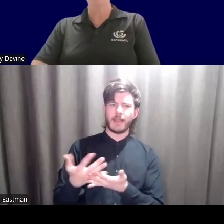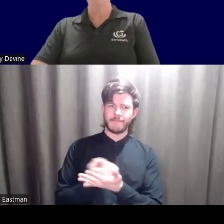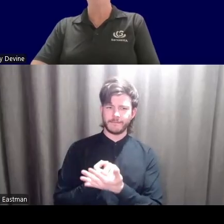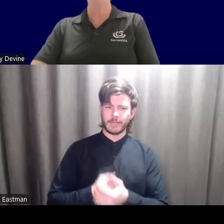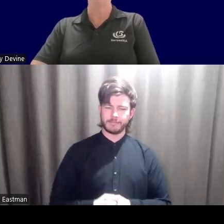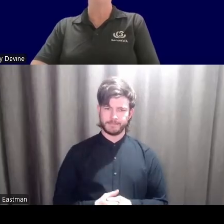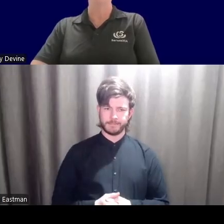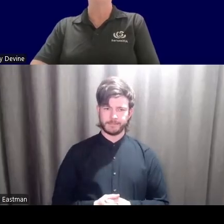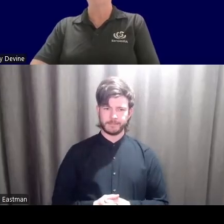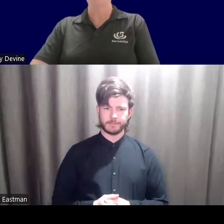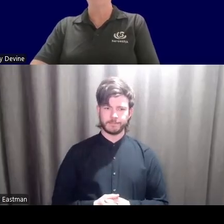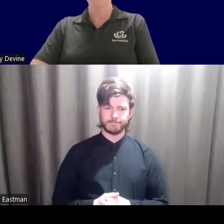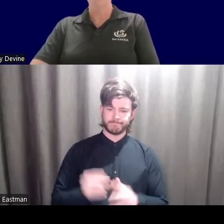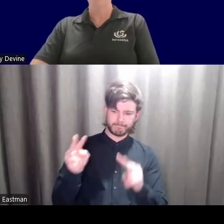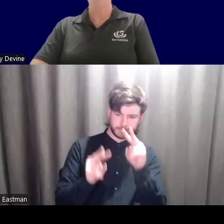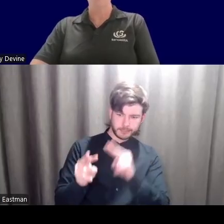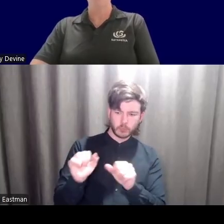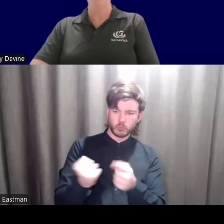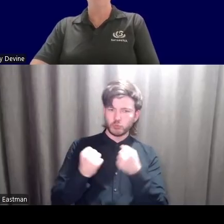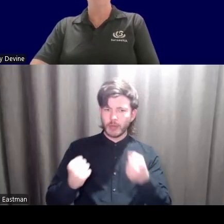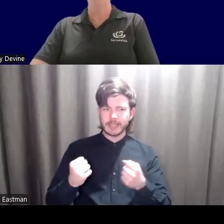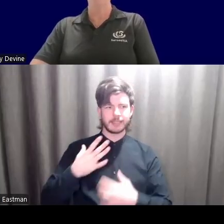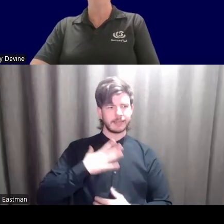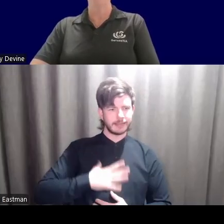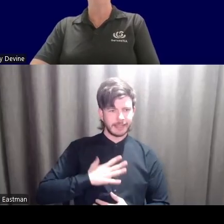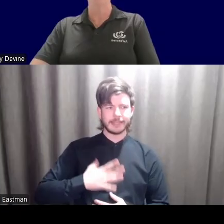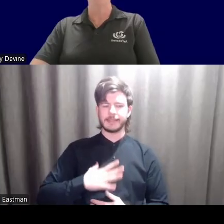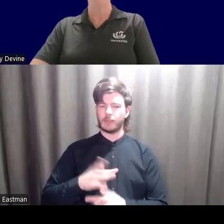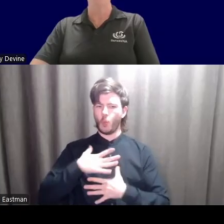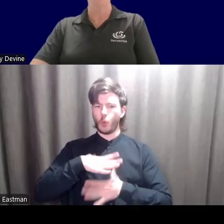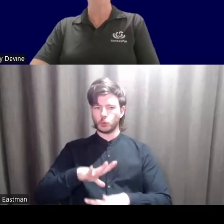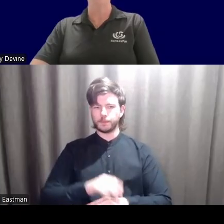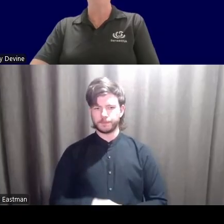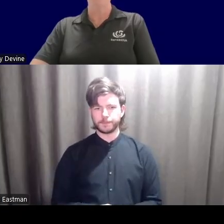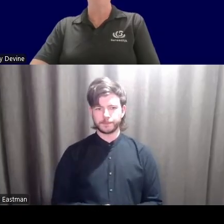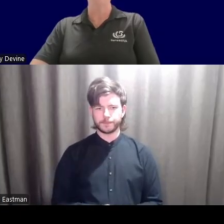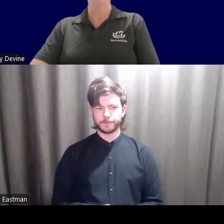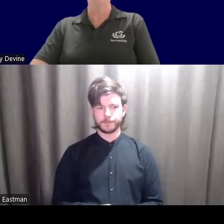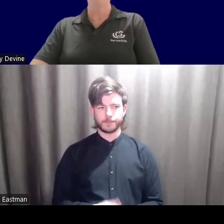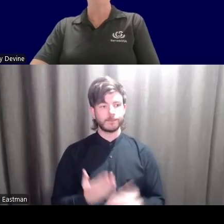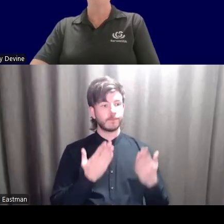needs and desires. Strong rapport reduces risk to both the client and their support